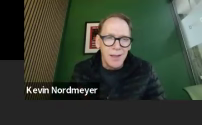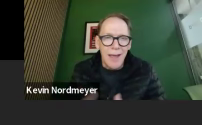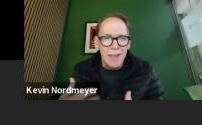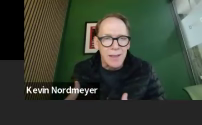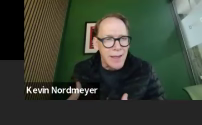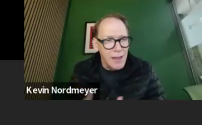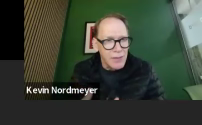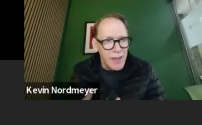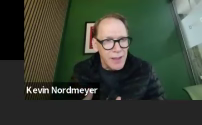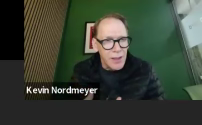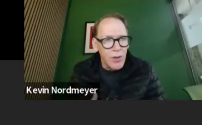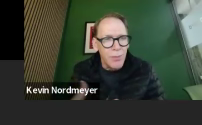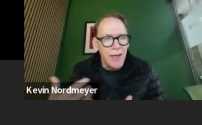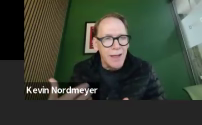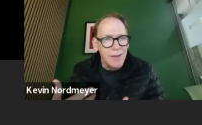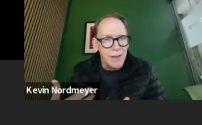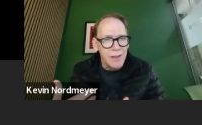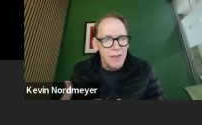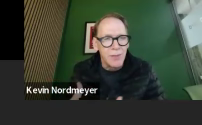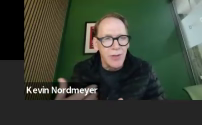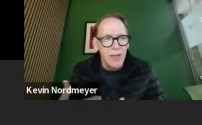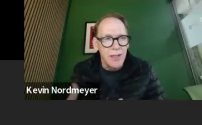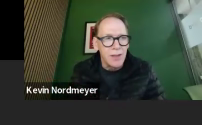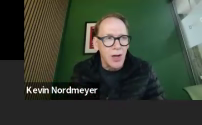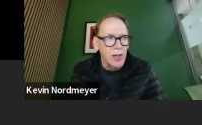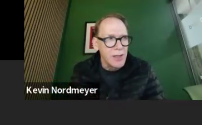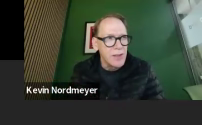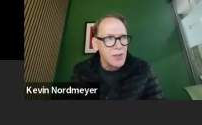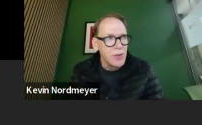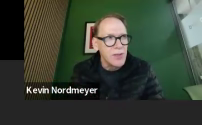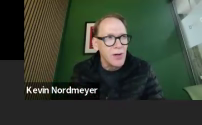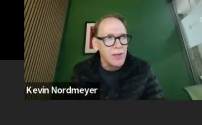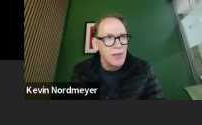And then lastly, elevating and going beyond this and some of the things that the Harkin Institute is starting